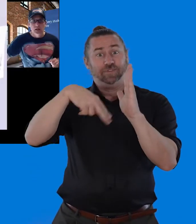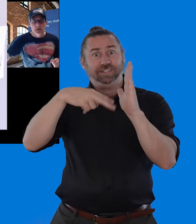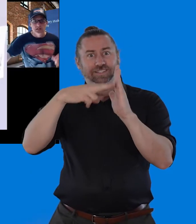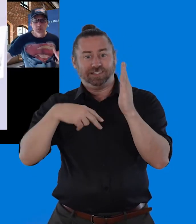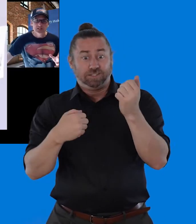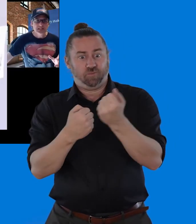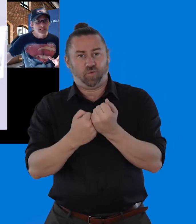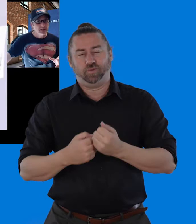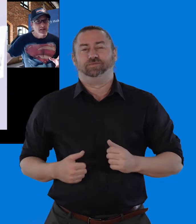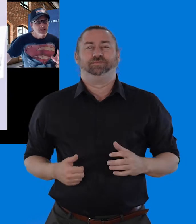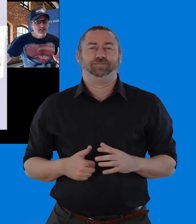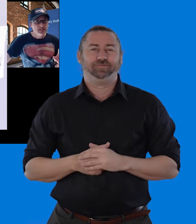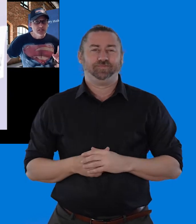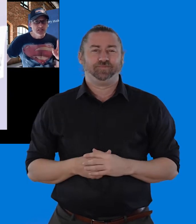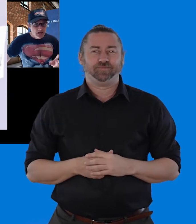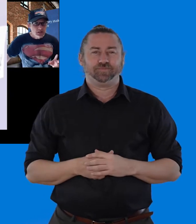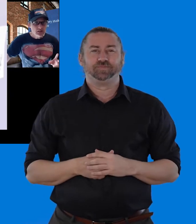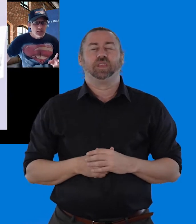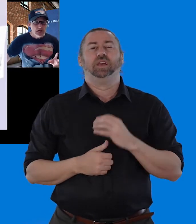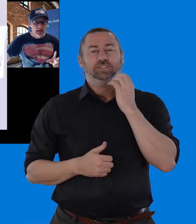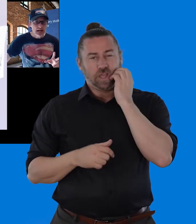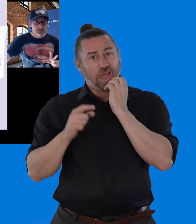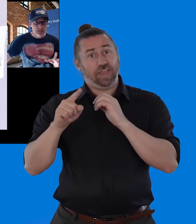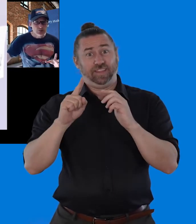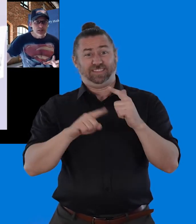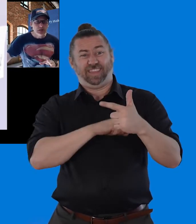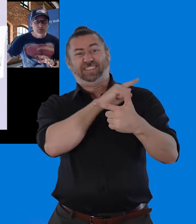So, as I said, this is the second in our series.